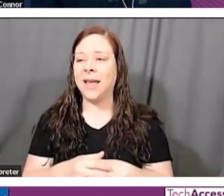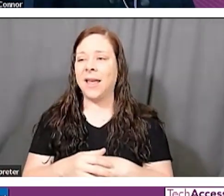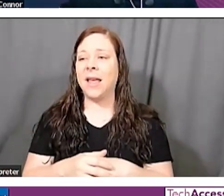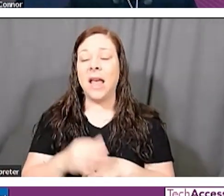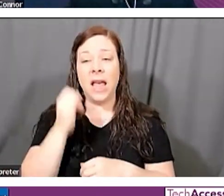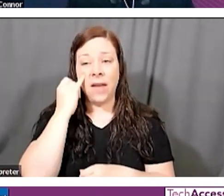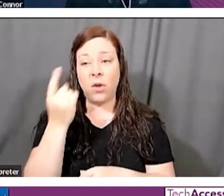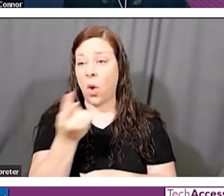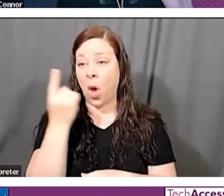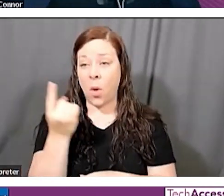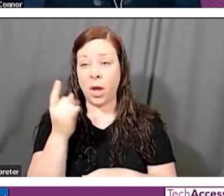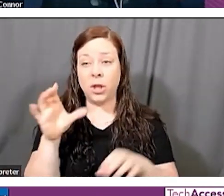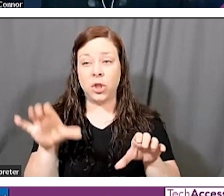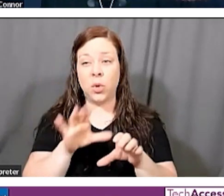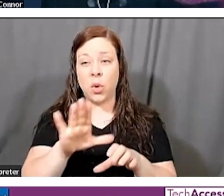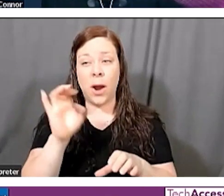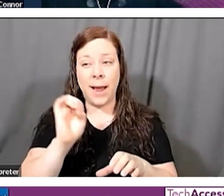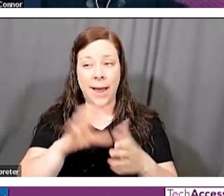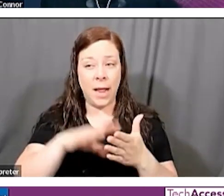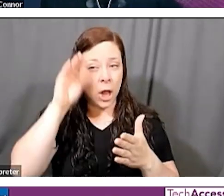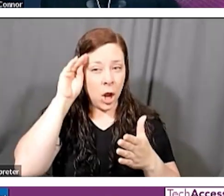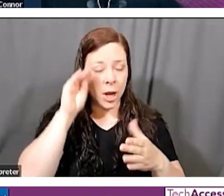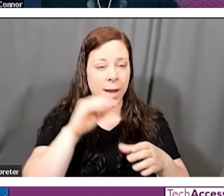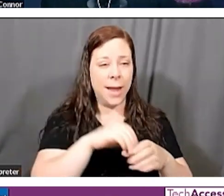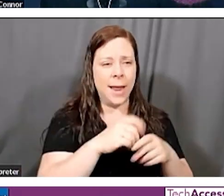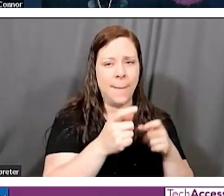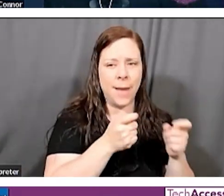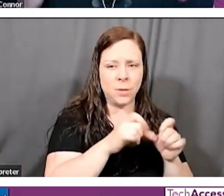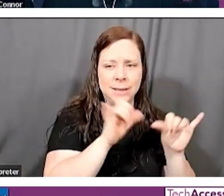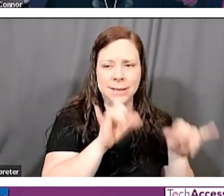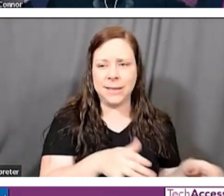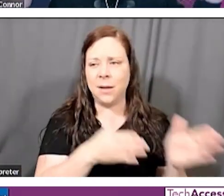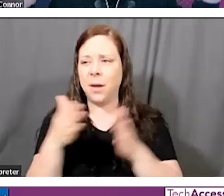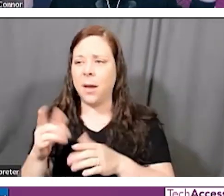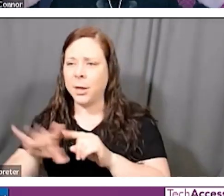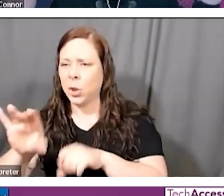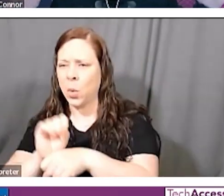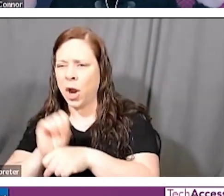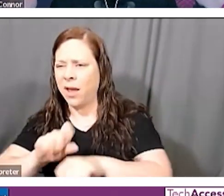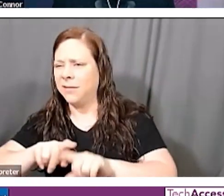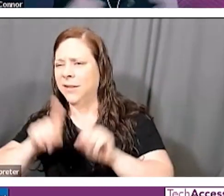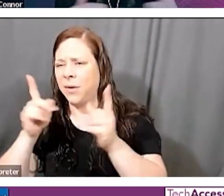in a learning management system, but you're always doing your daily work in Jira, then you don't have micro-learning connected